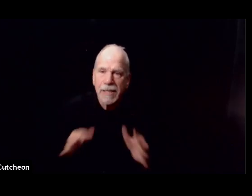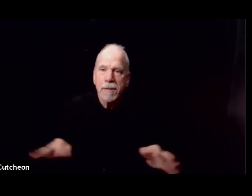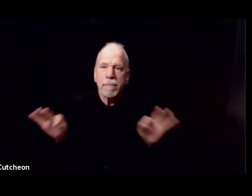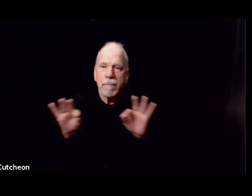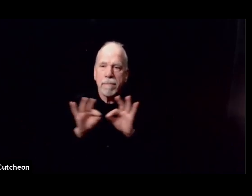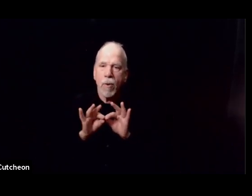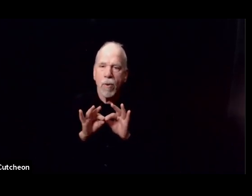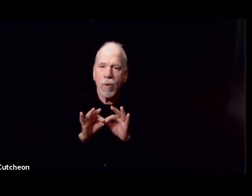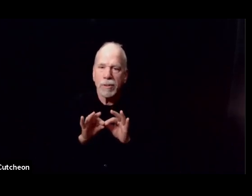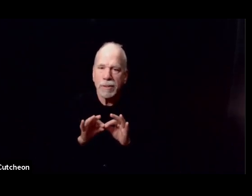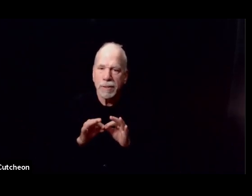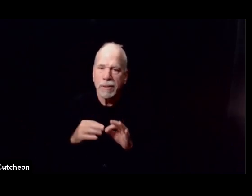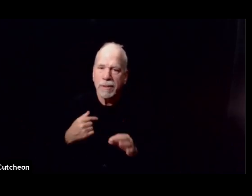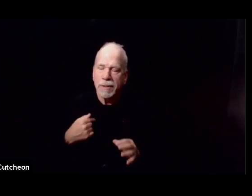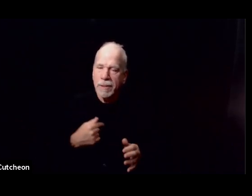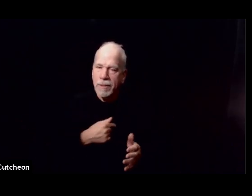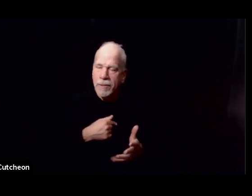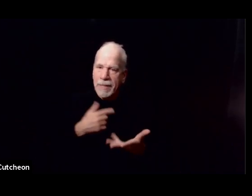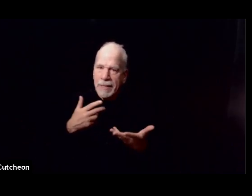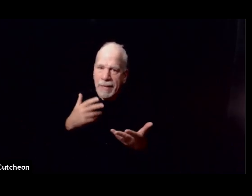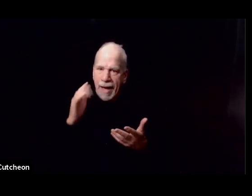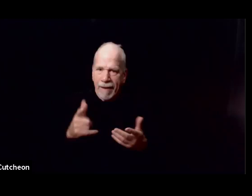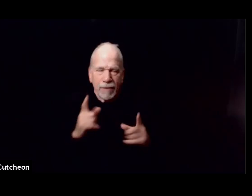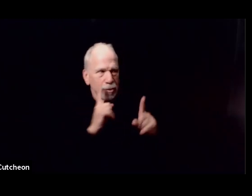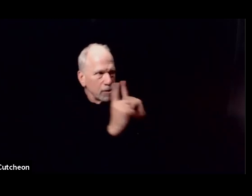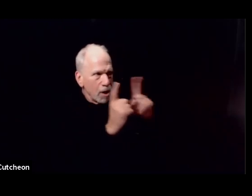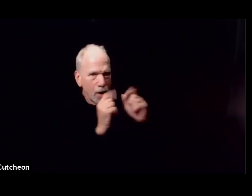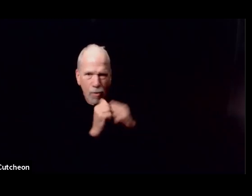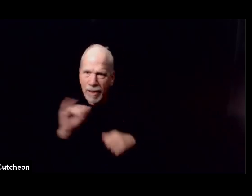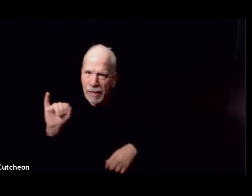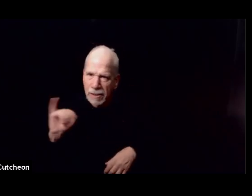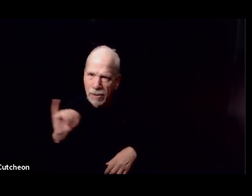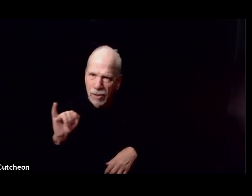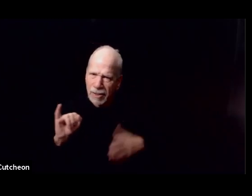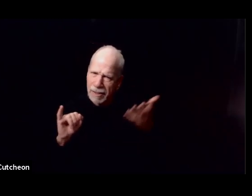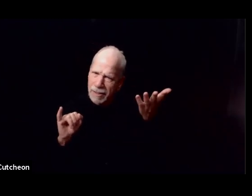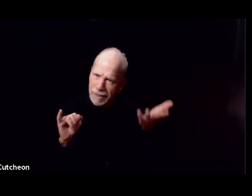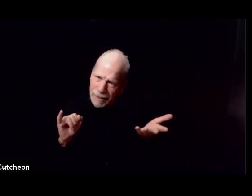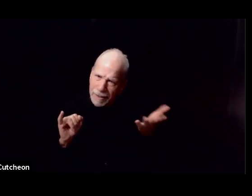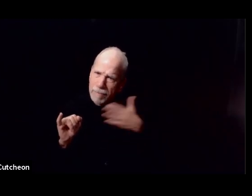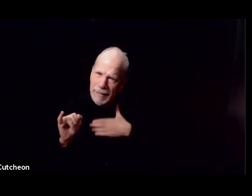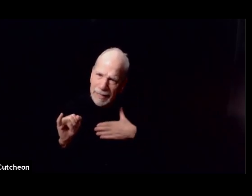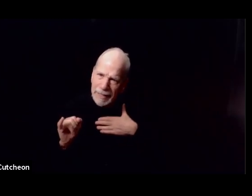insurers right now about how to think about asymptomatic versus symptomatic and the need